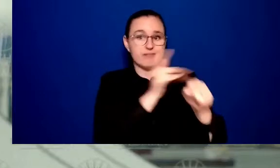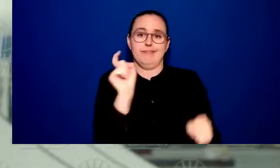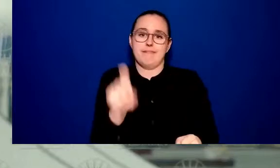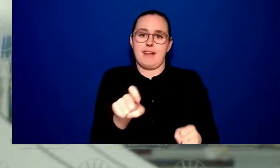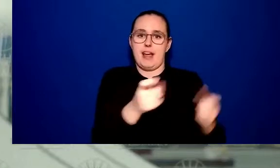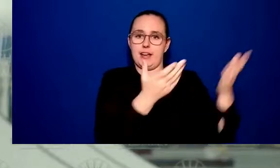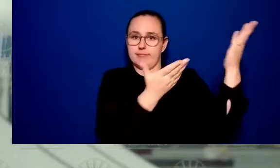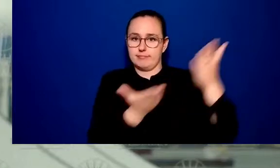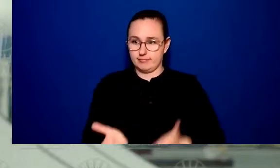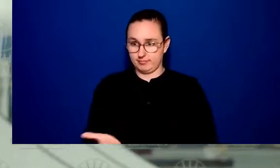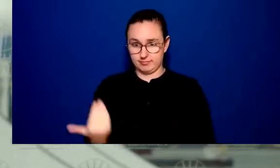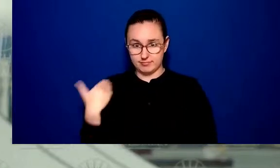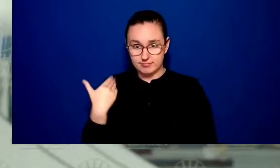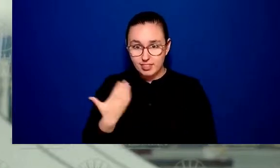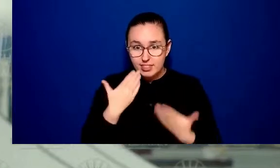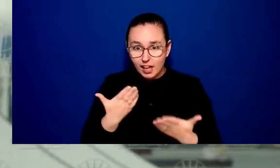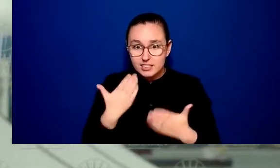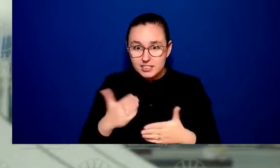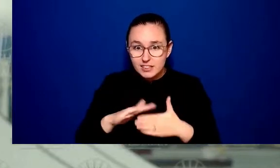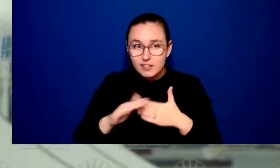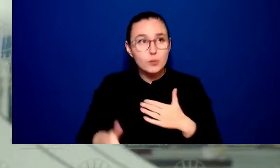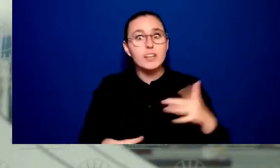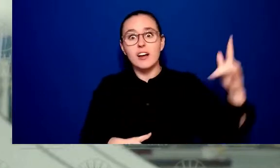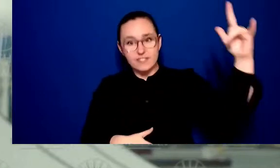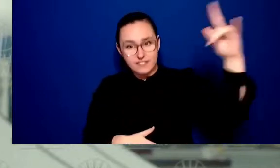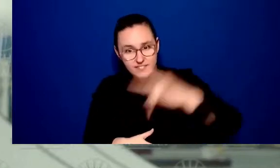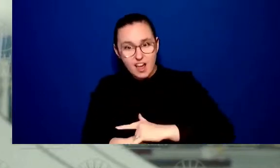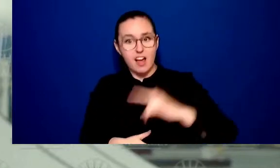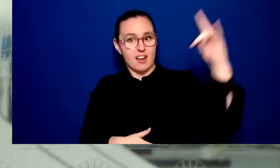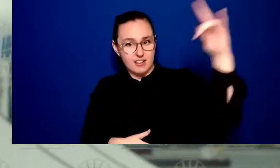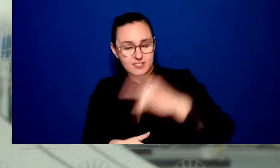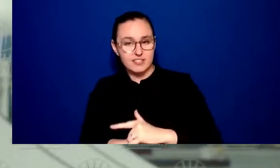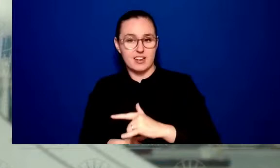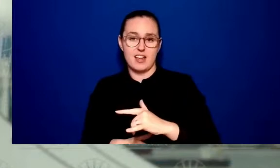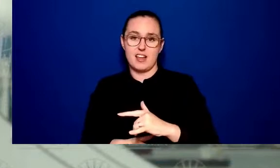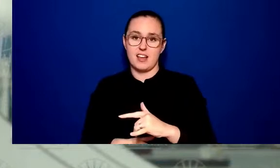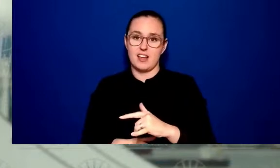in the North. Hundreds and